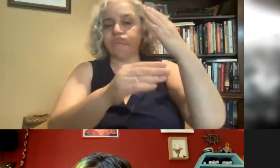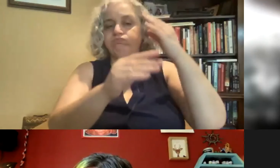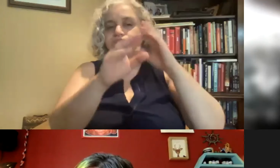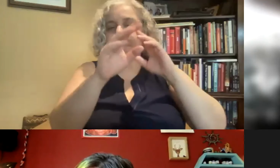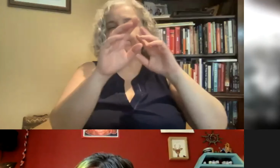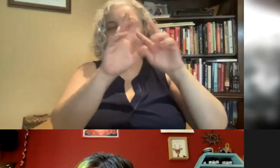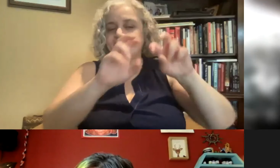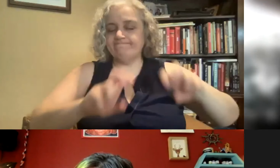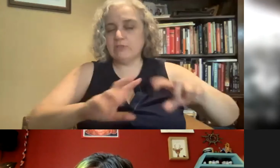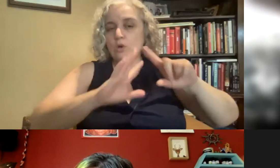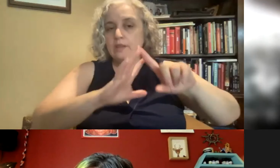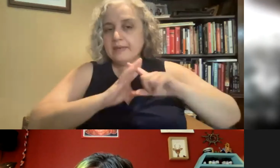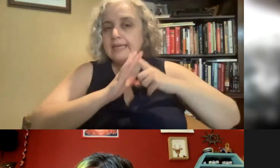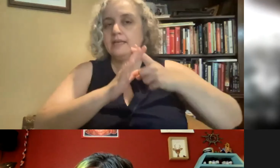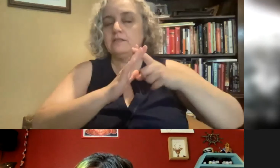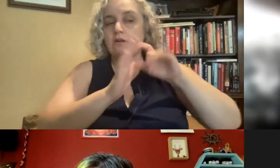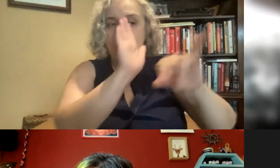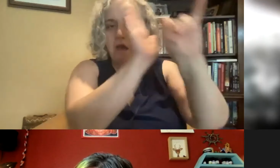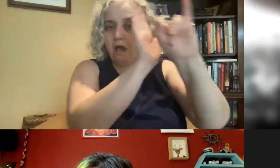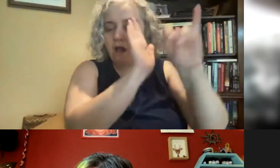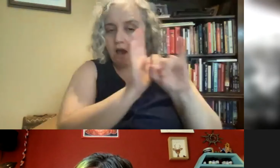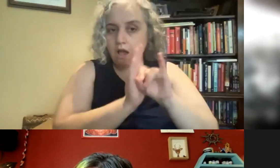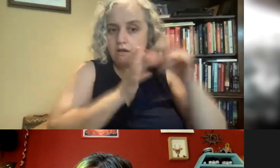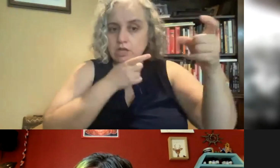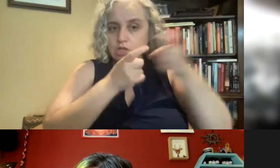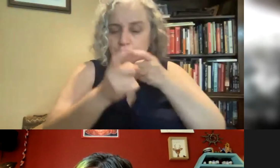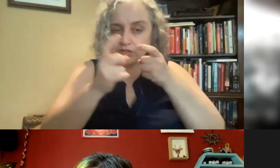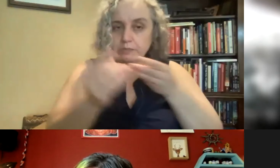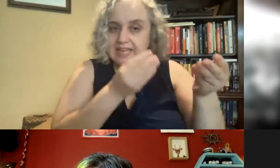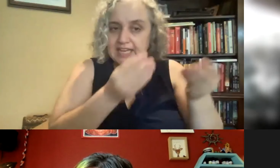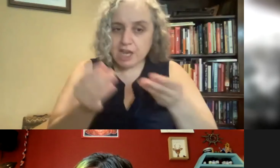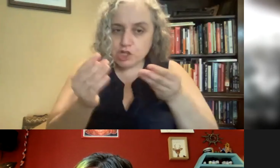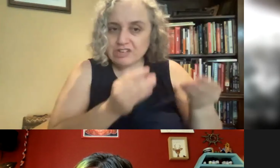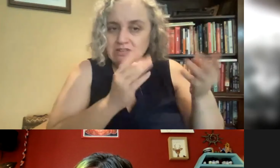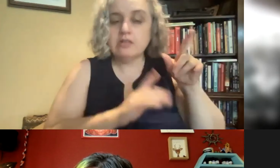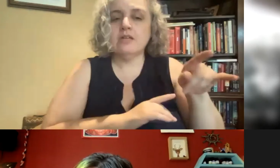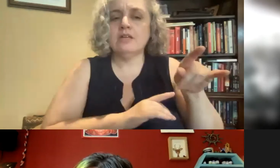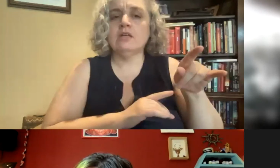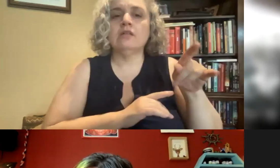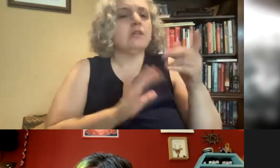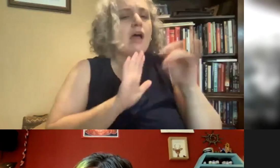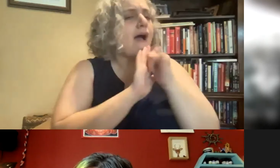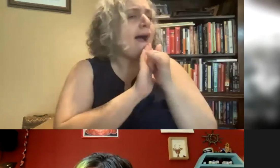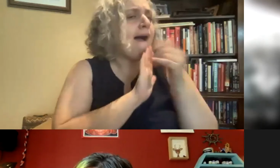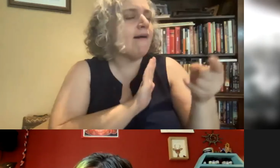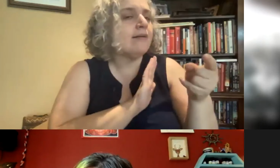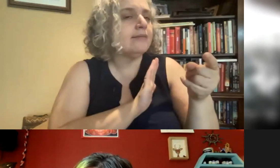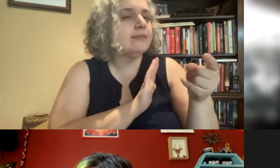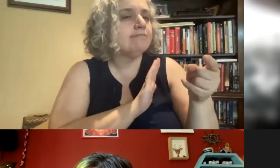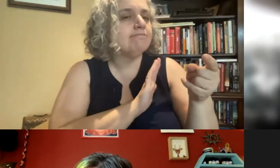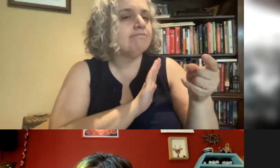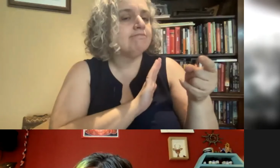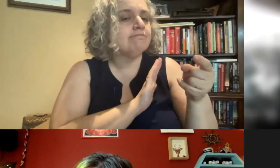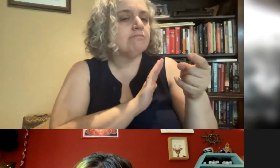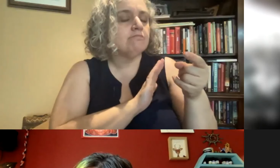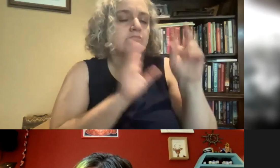identifying incidence and controlled slash mitigation.